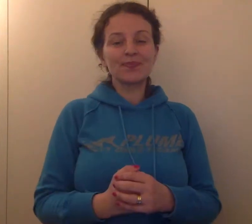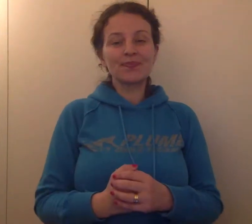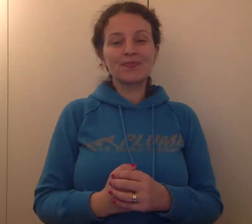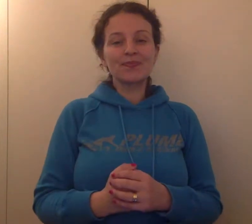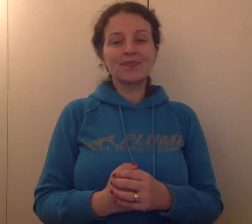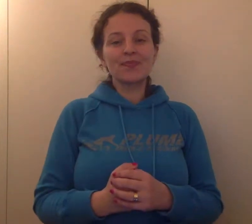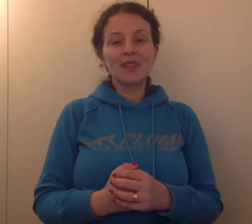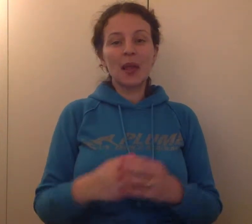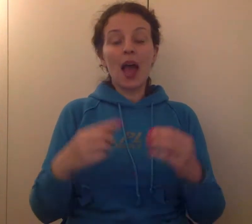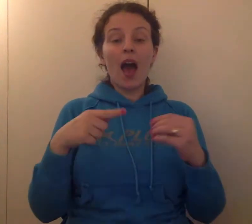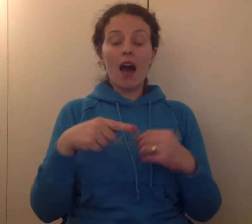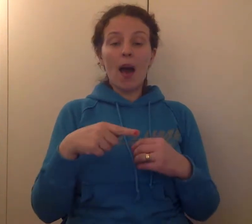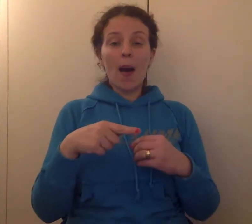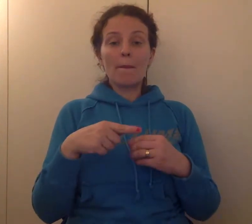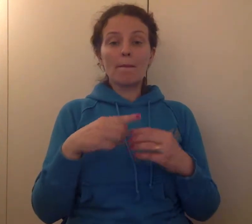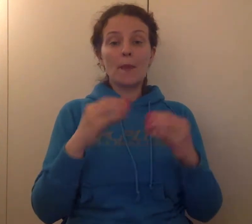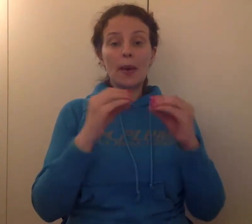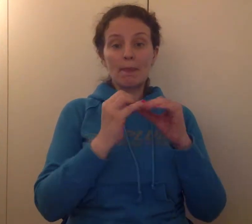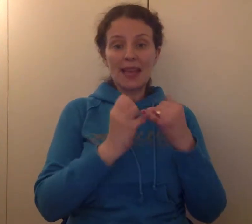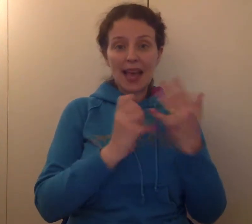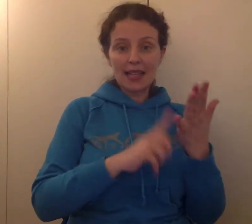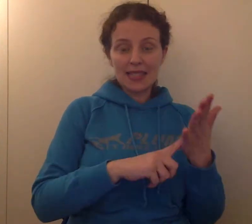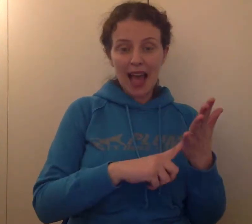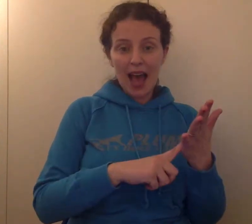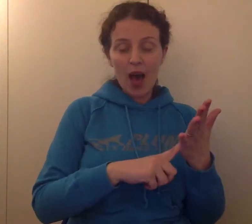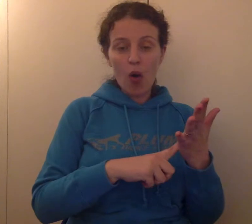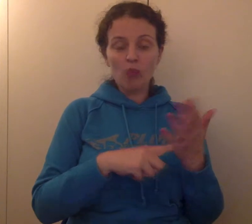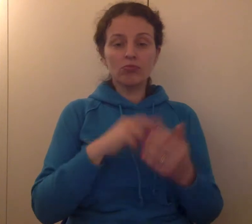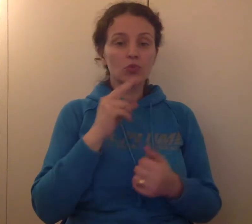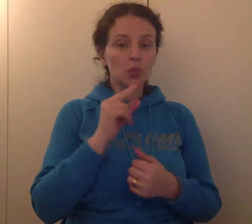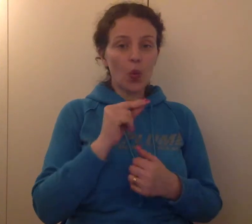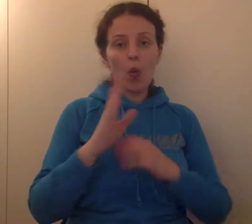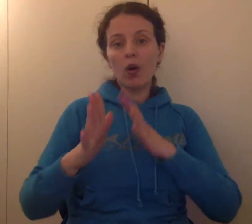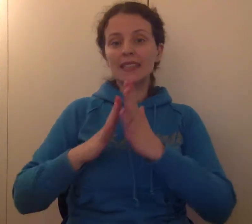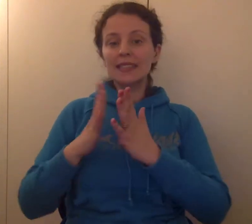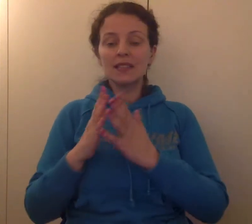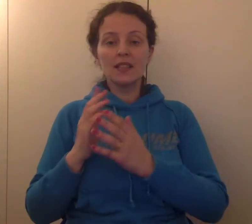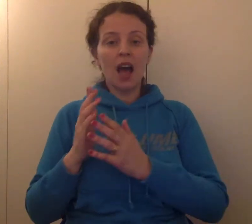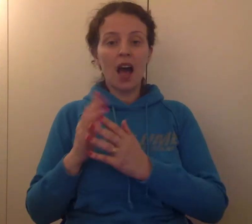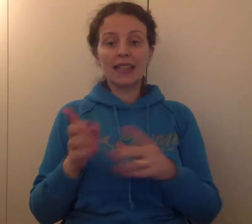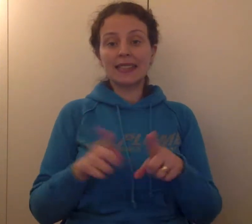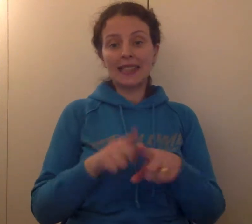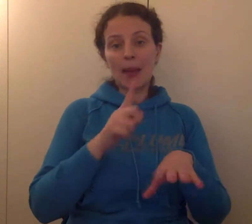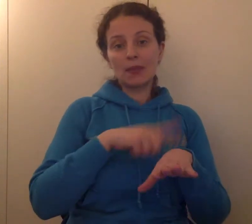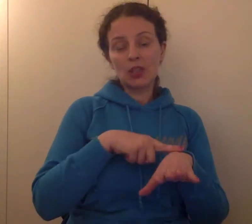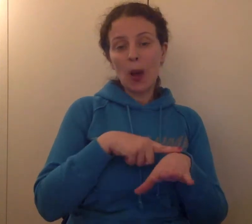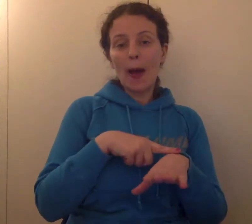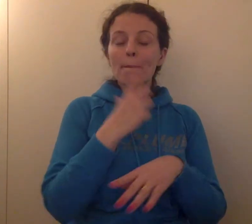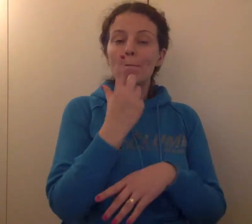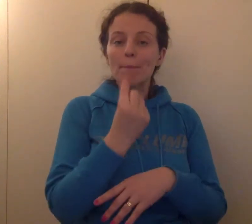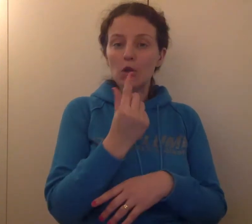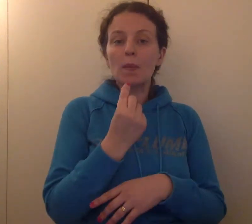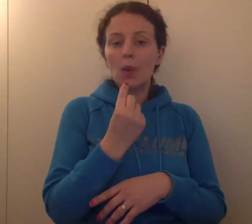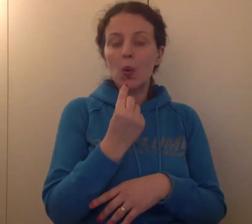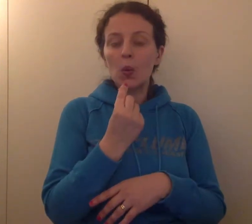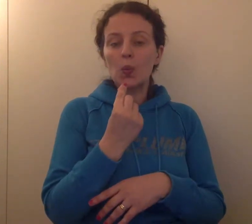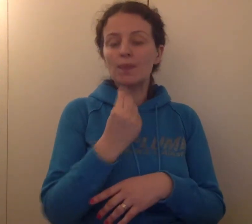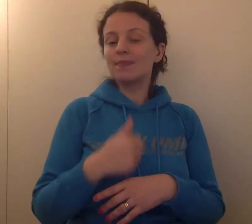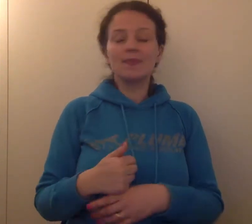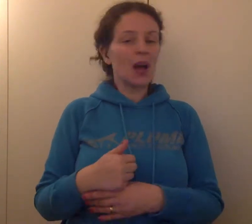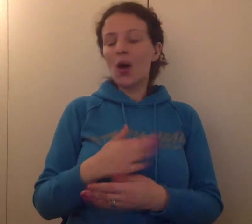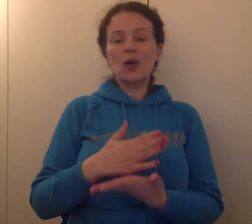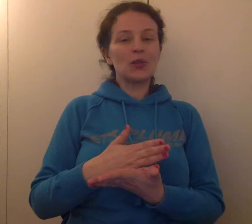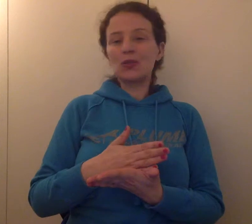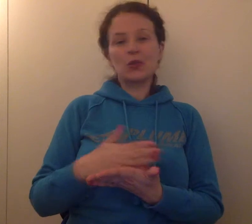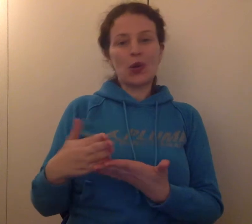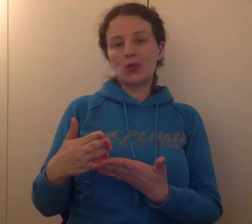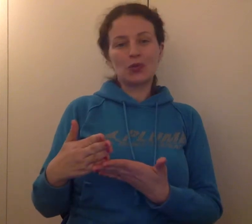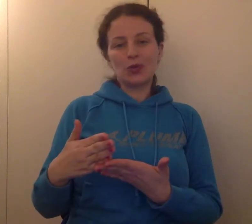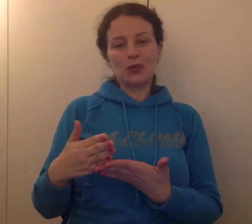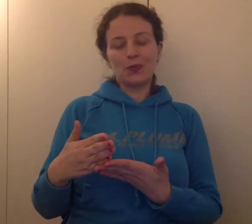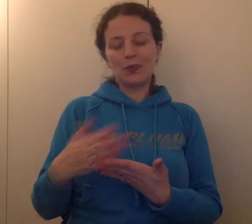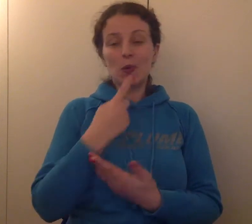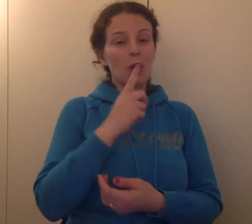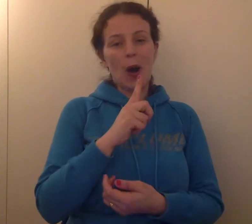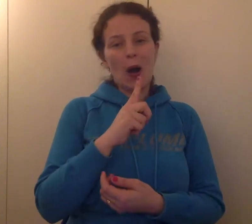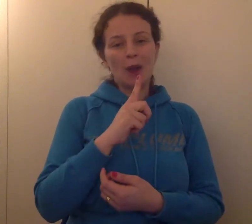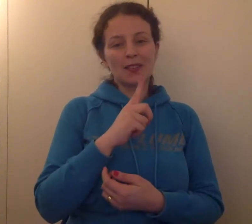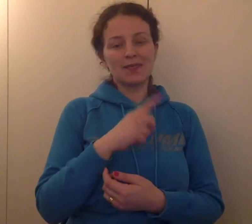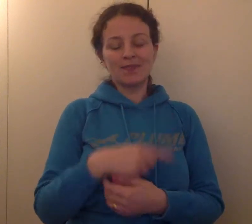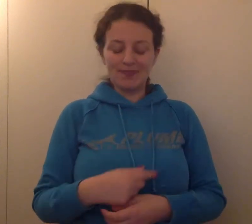You can talk and sign at the same time using BSL, not true.